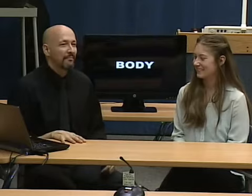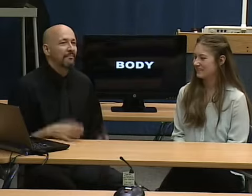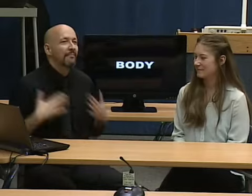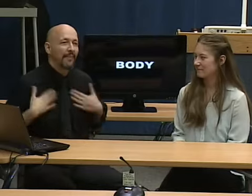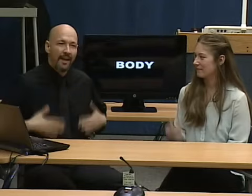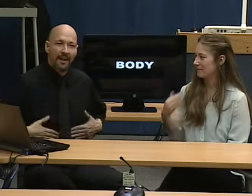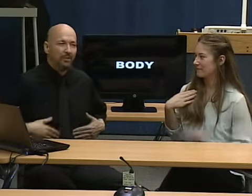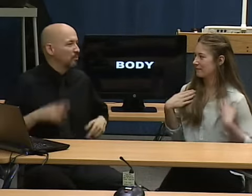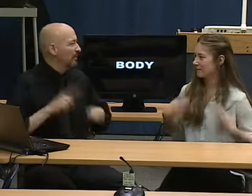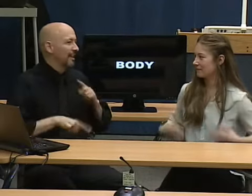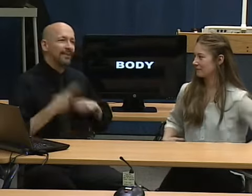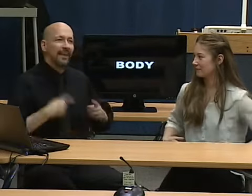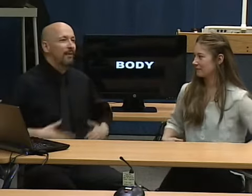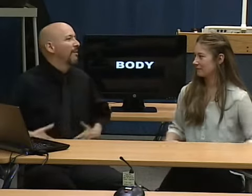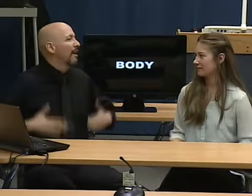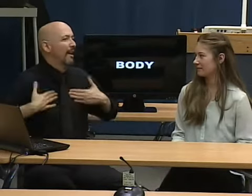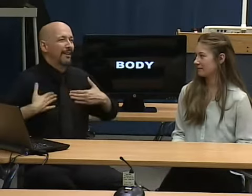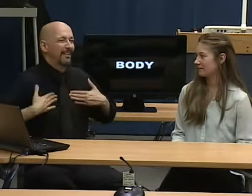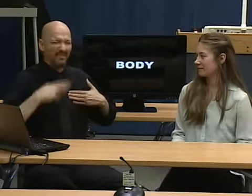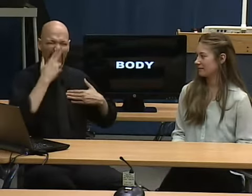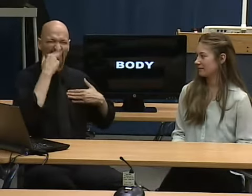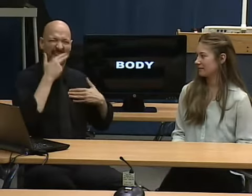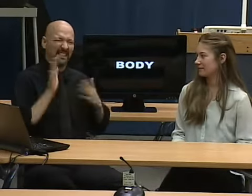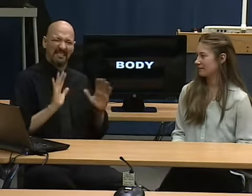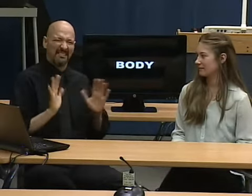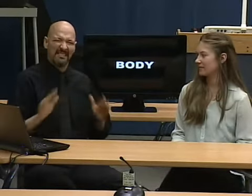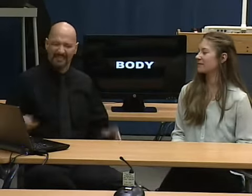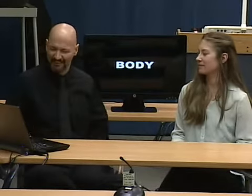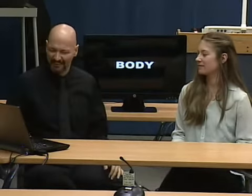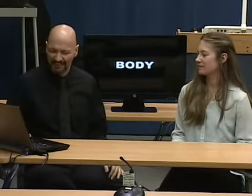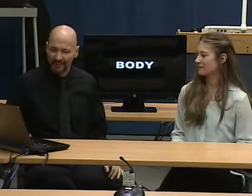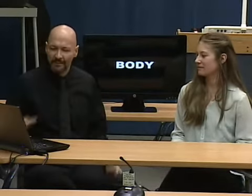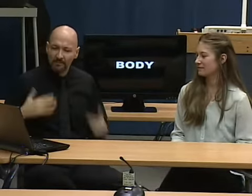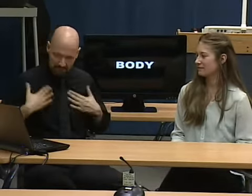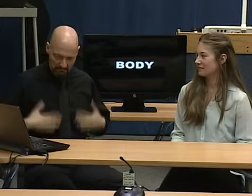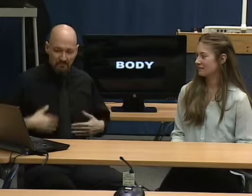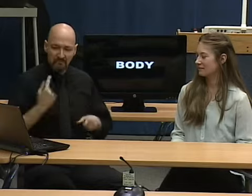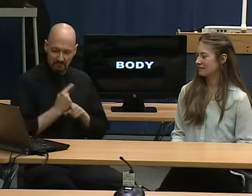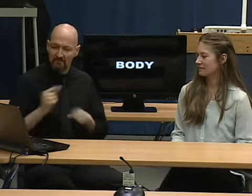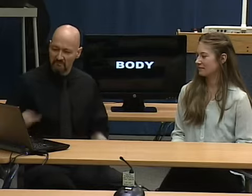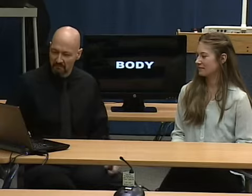Body. You can't sign "body" this way. It's funny. Don't do it. "Body." Right.